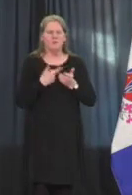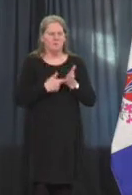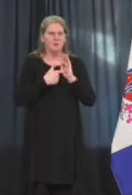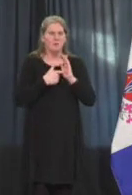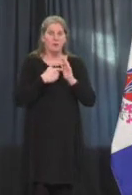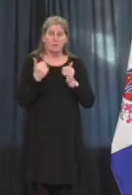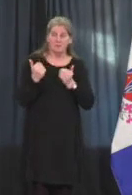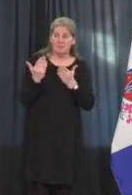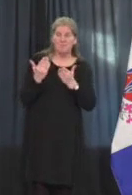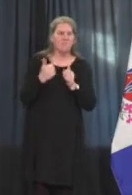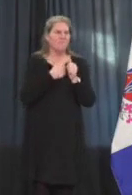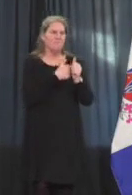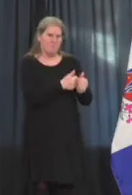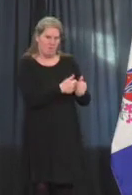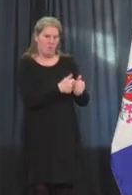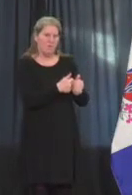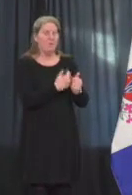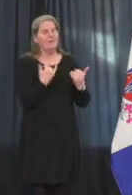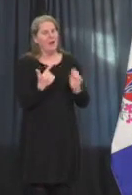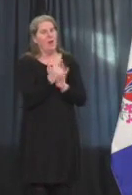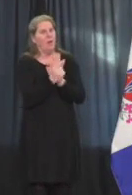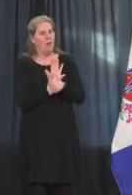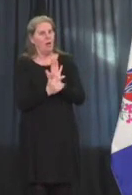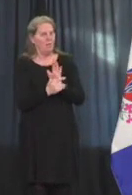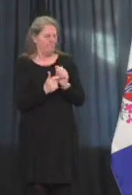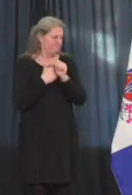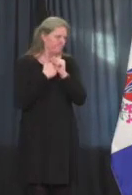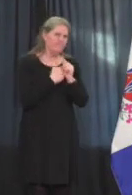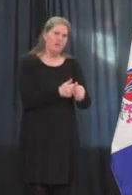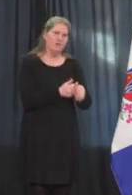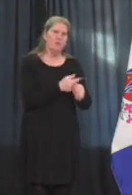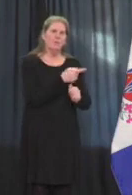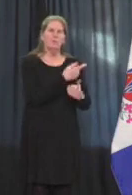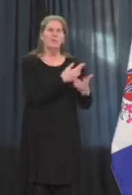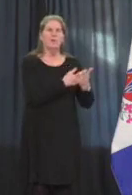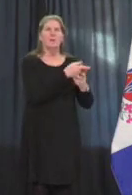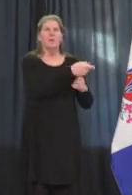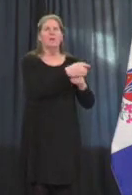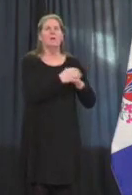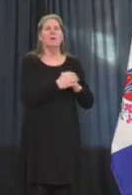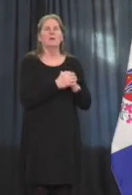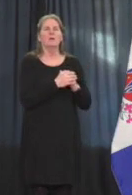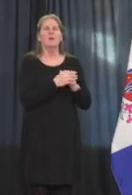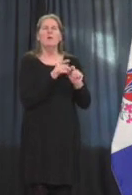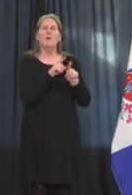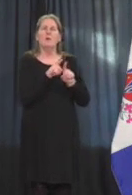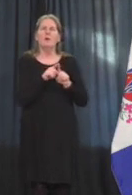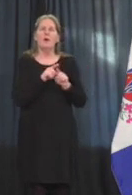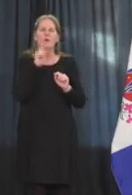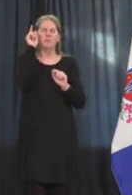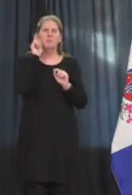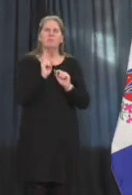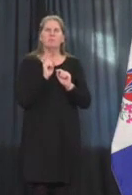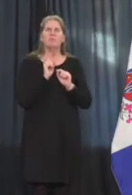AND NOW LAW BY THE CHIEF MEDICAL OFFICER OF HEALTH ARE BEING ABIDED BY. THERE IS REDUCED OPPORTUNITY FOR